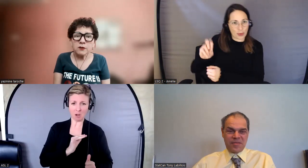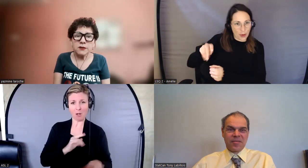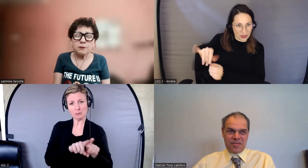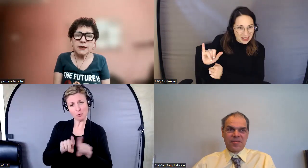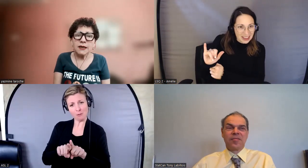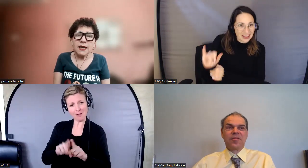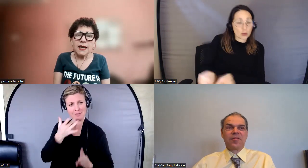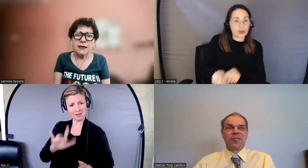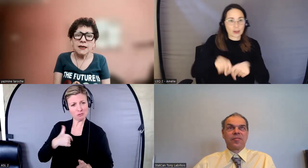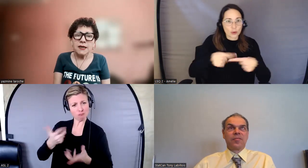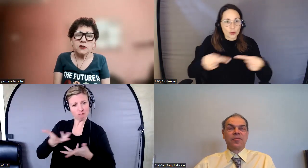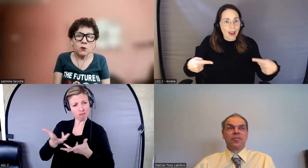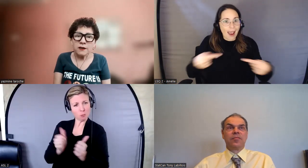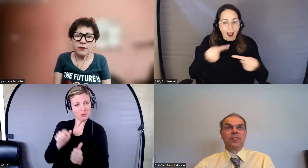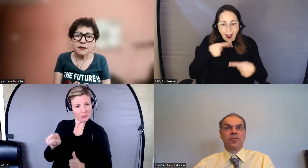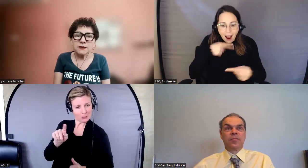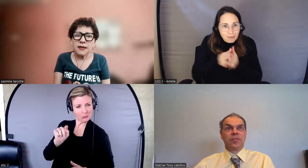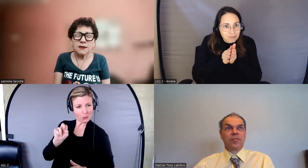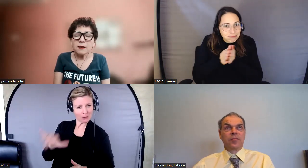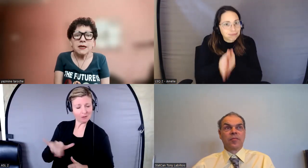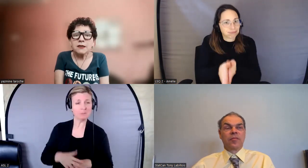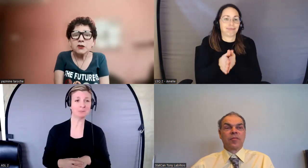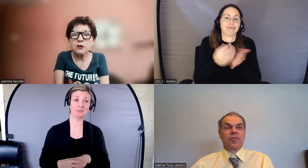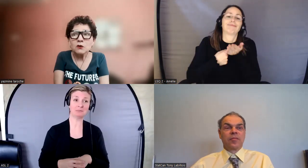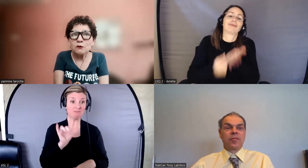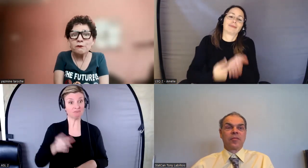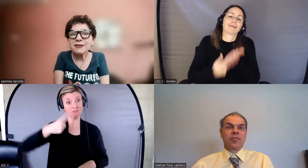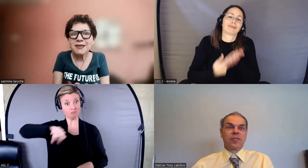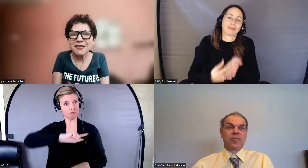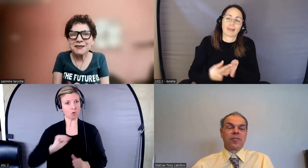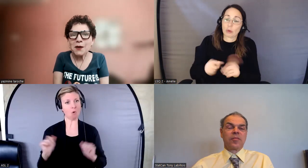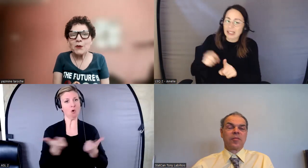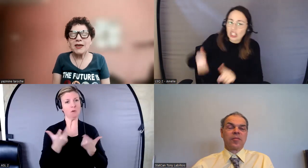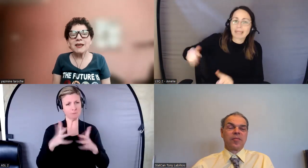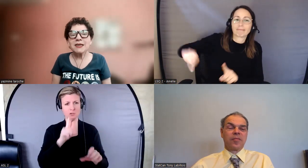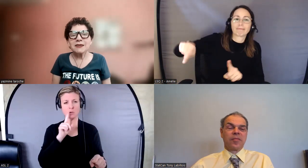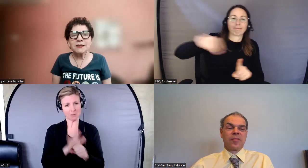so deeply and that each one of us has committed to fixing in some way and I think that's a